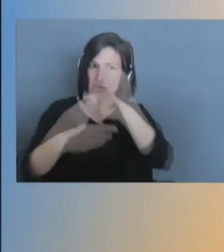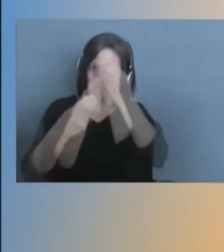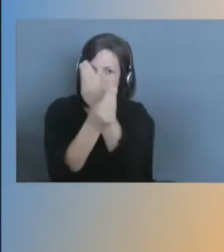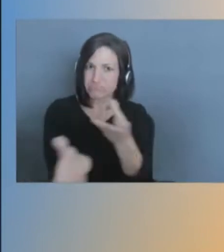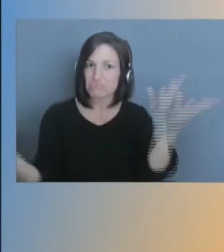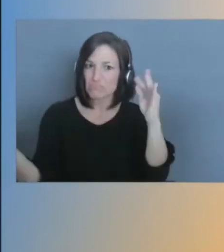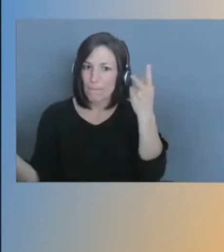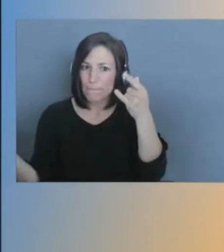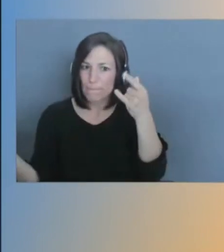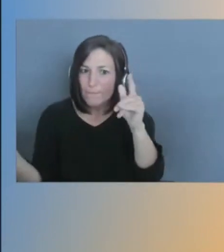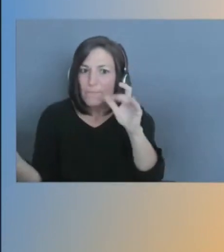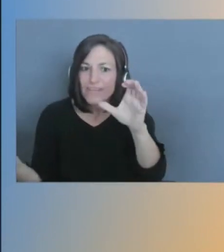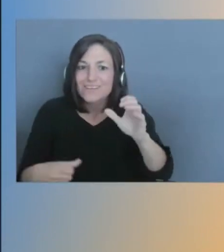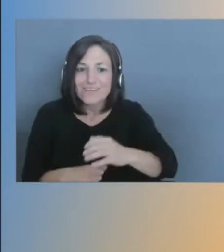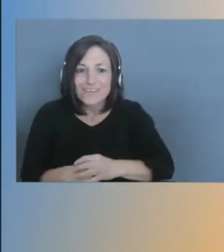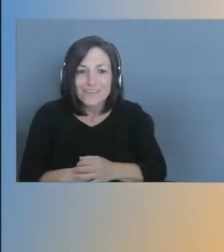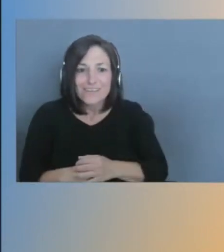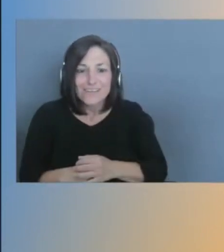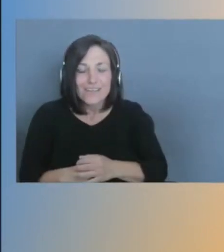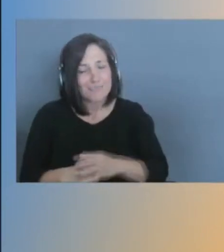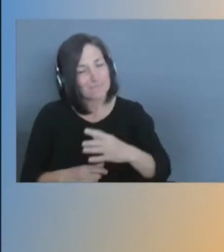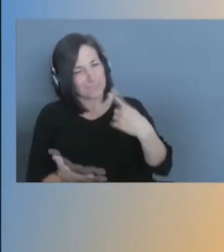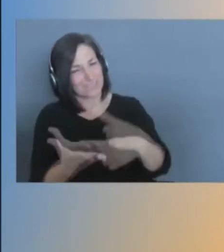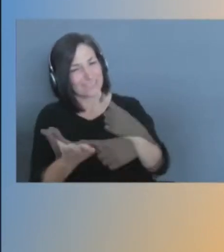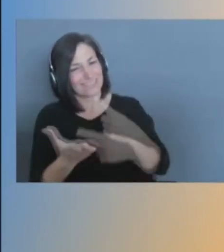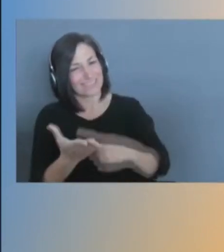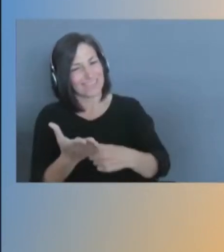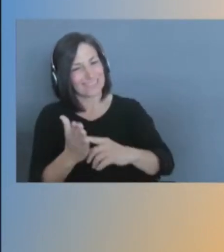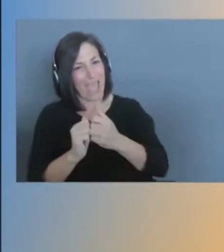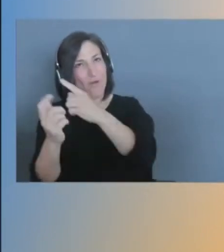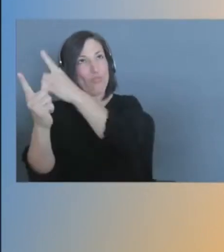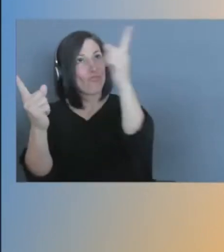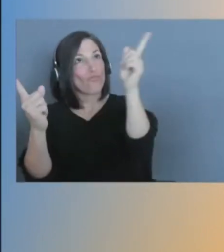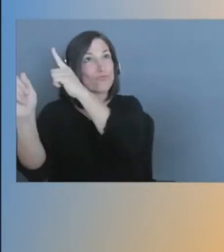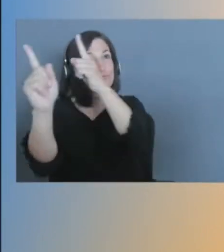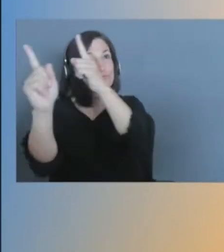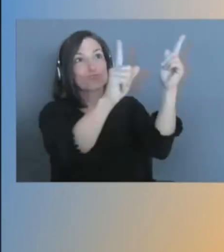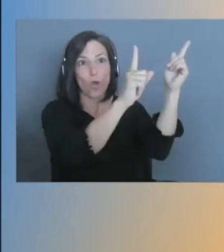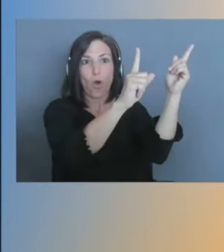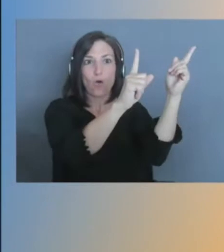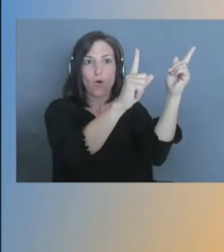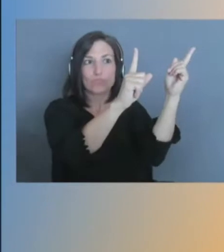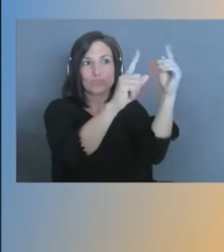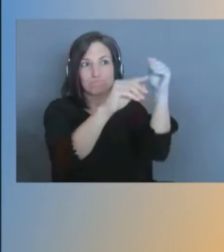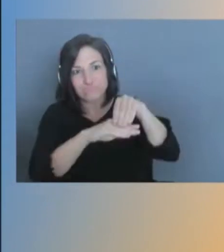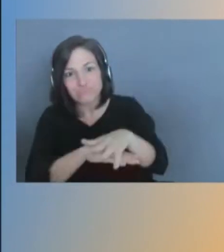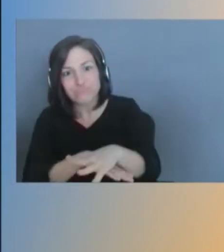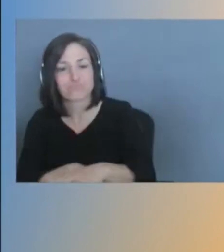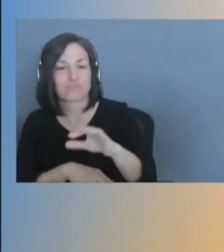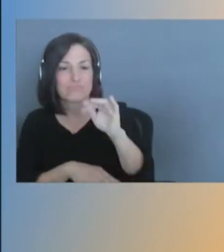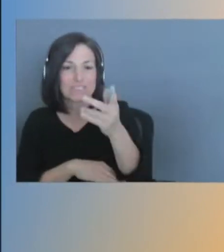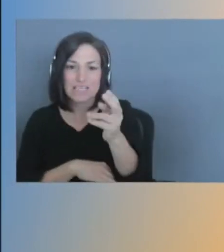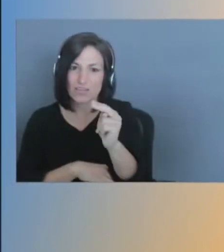factor into our development of silicon as well. Maybe I'll let you get started with some of that.